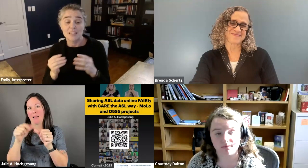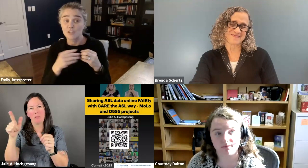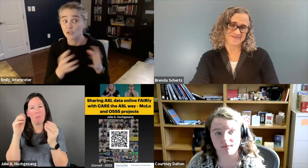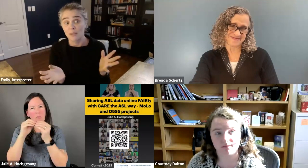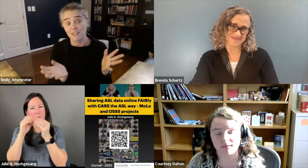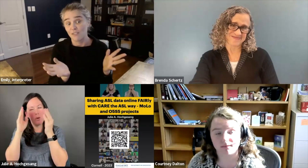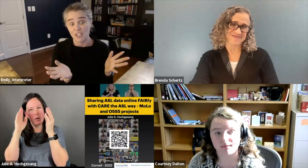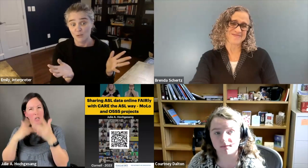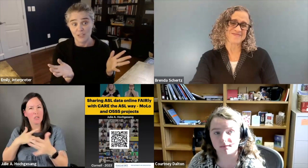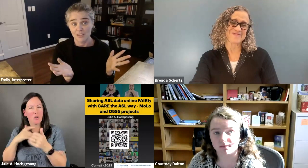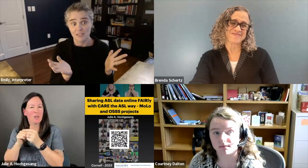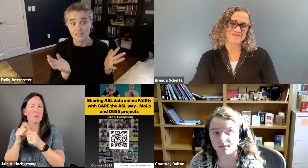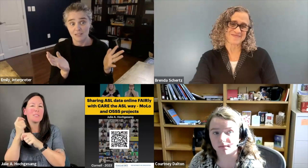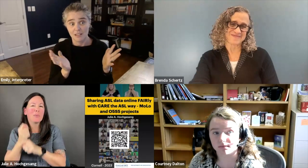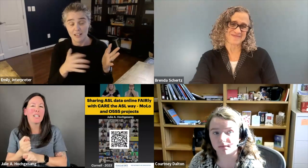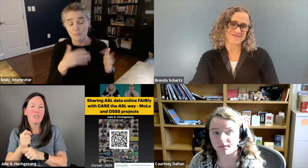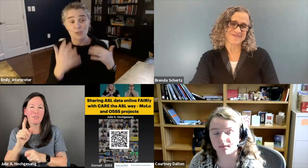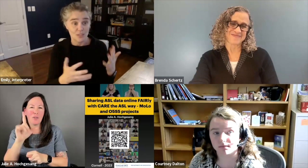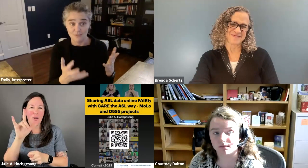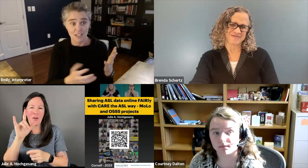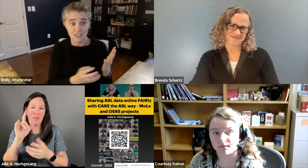Distributing videos and producing videos